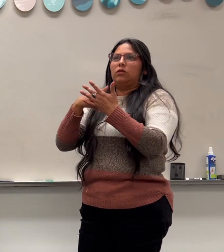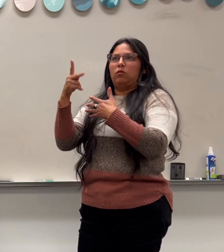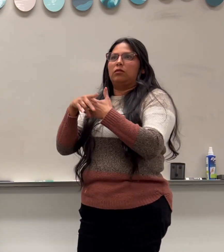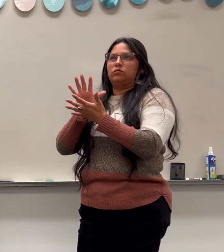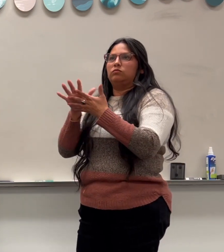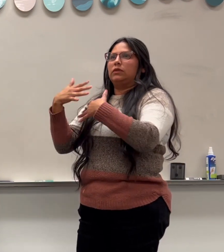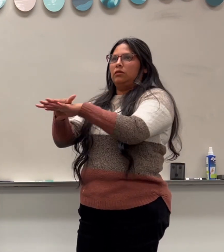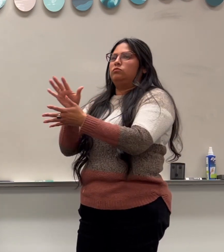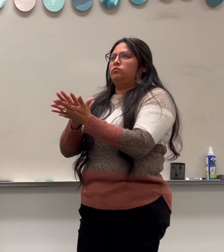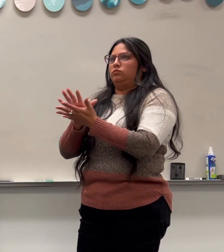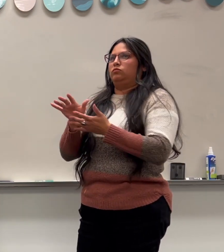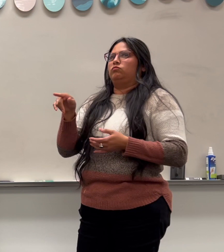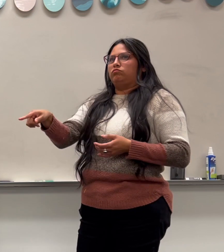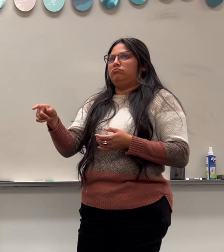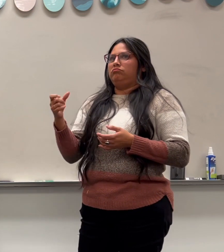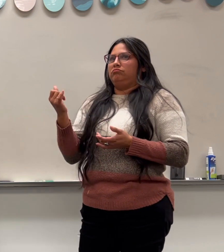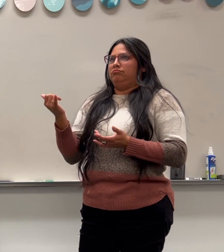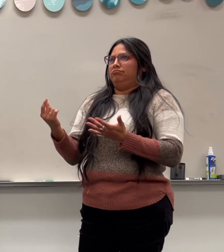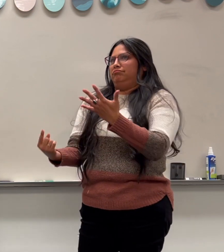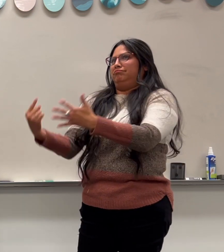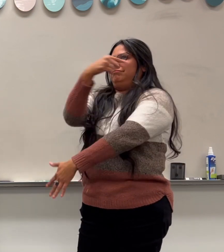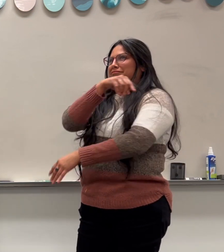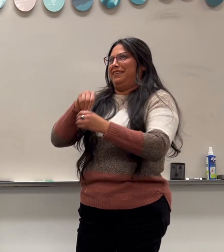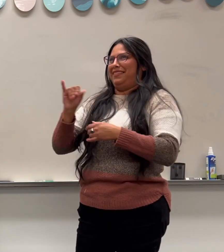I was deaf and then there was a school nearby that had a dhh program which is definitely hard